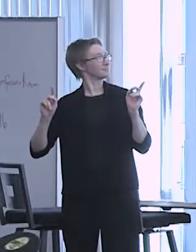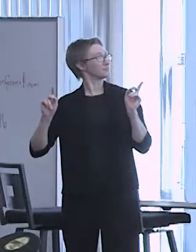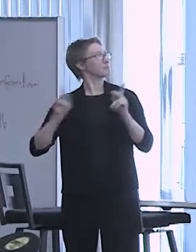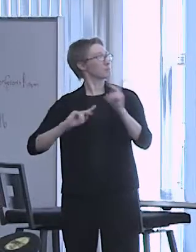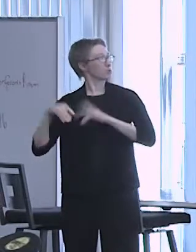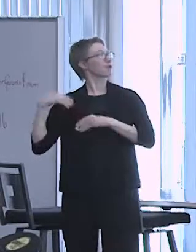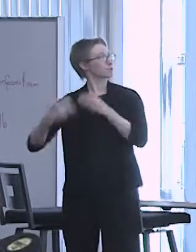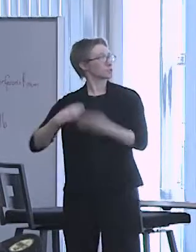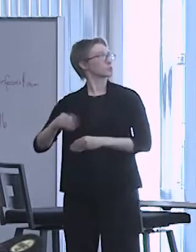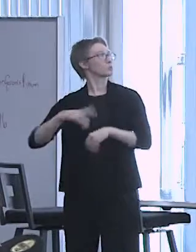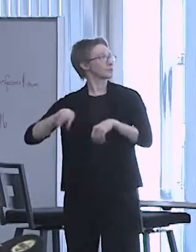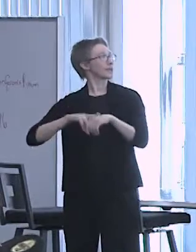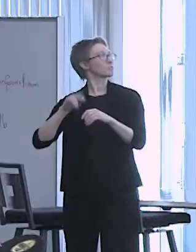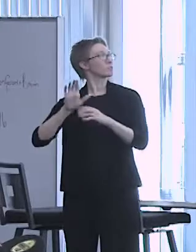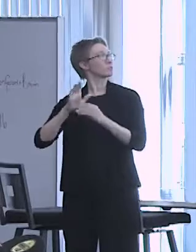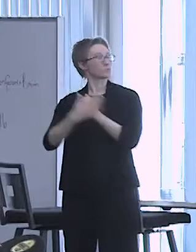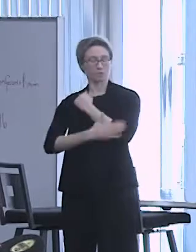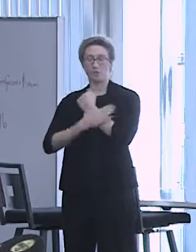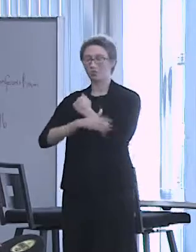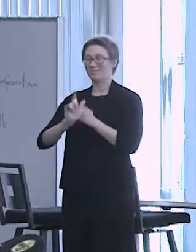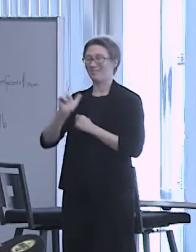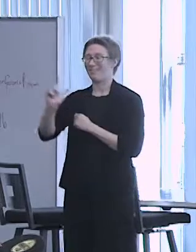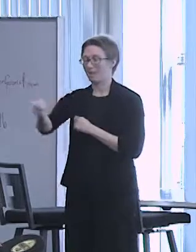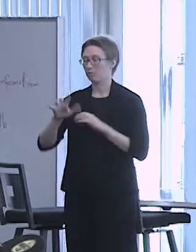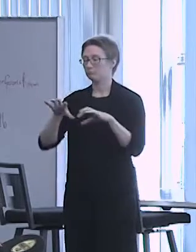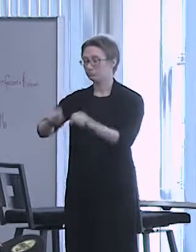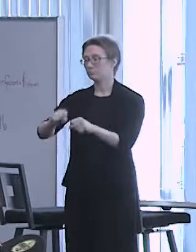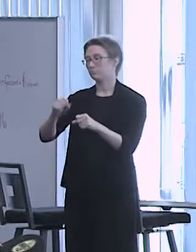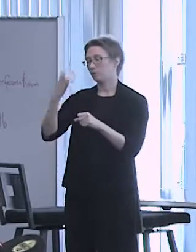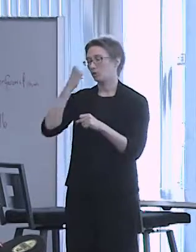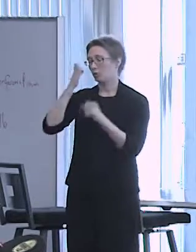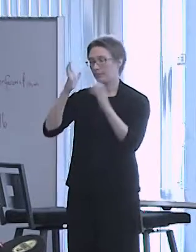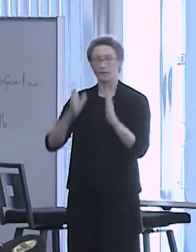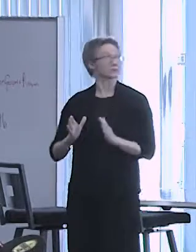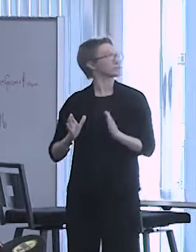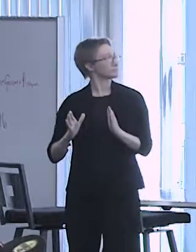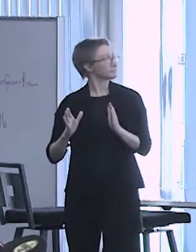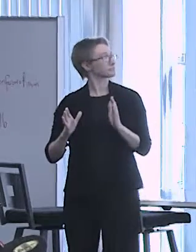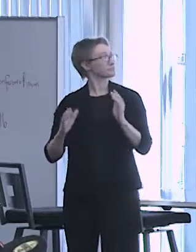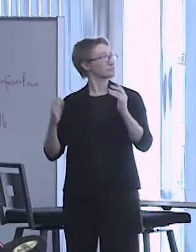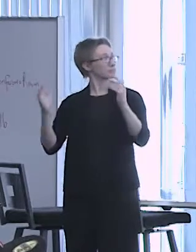Psychiatric or mental health disabilities, example of those might be bipolar, depression,